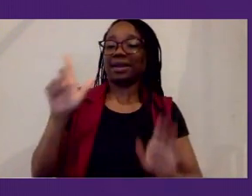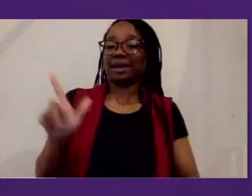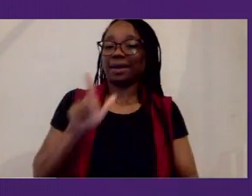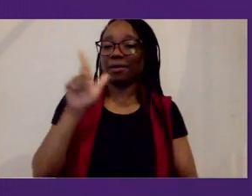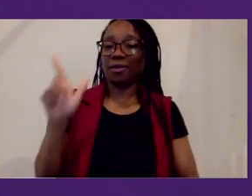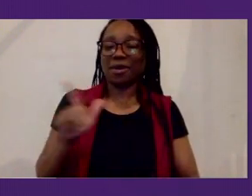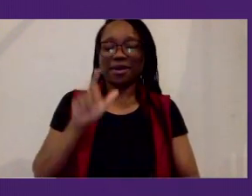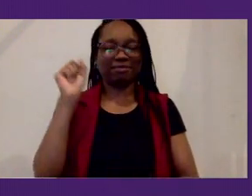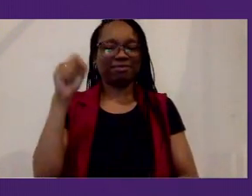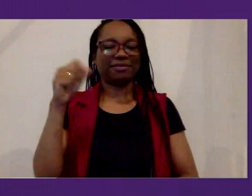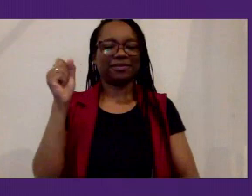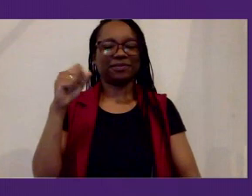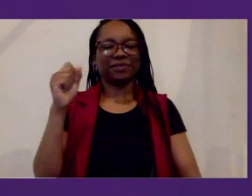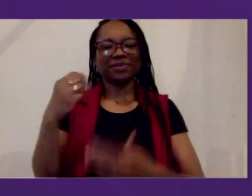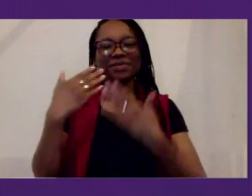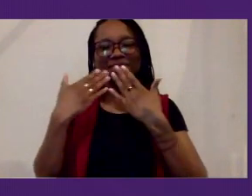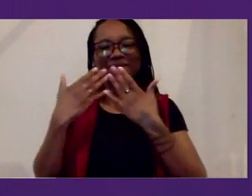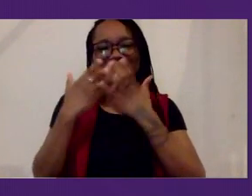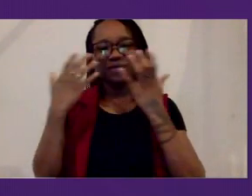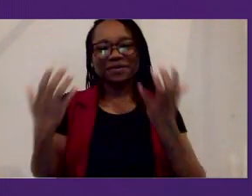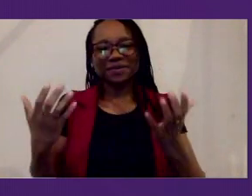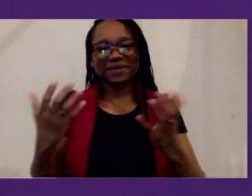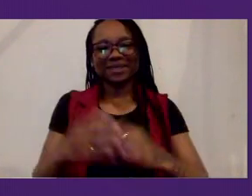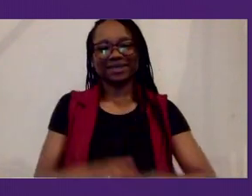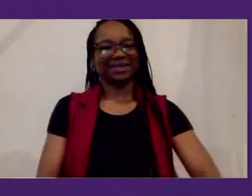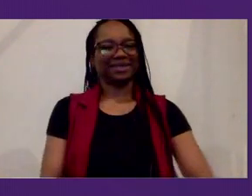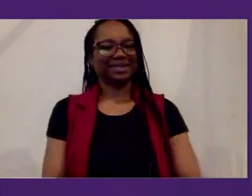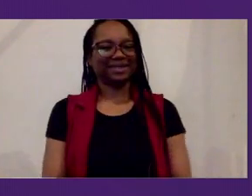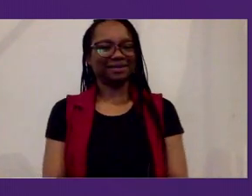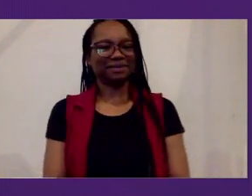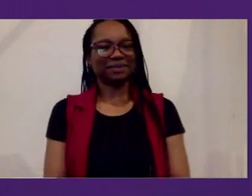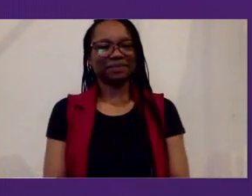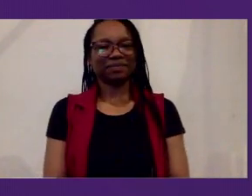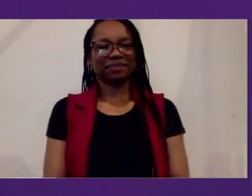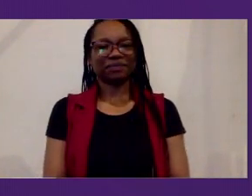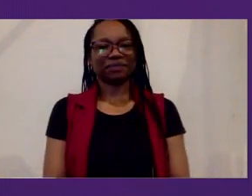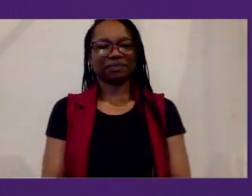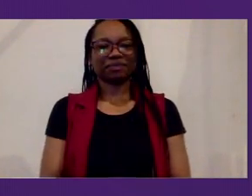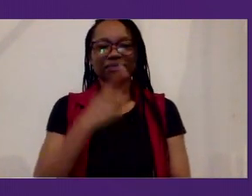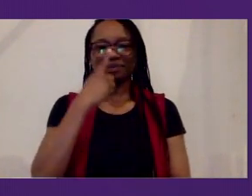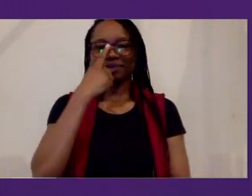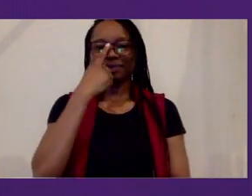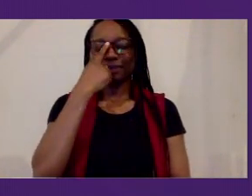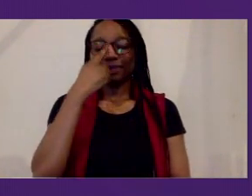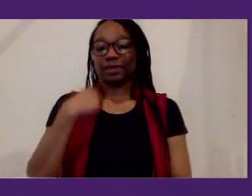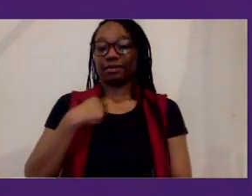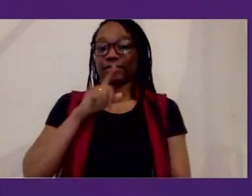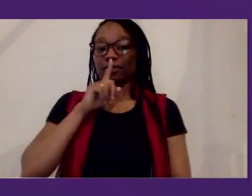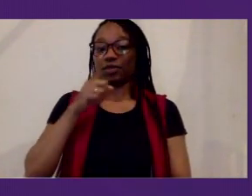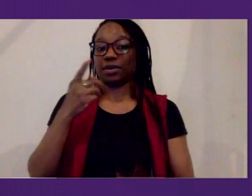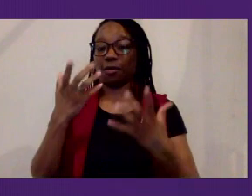Thank you so much, friends. So, I really wanted us to sort of anchor this moment and just give